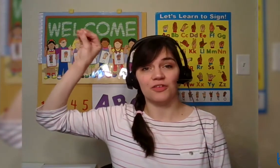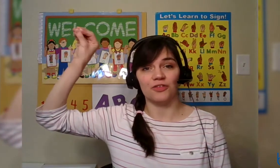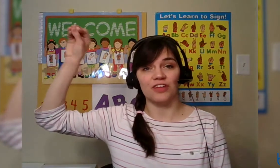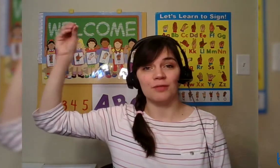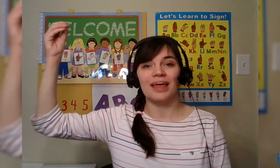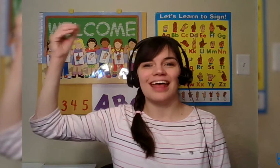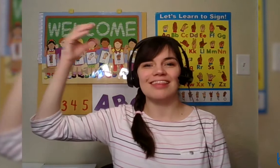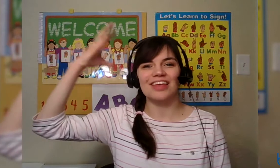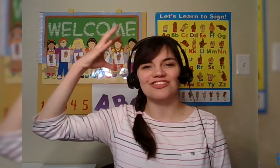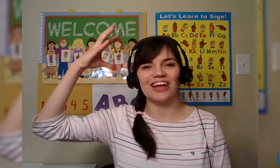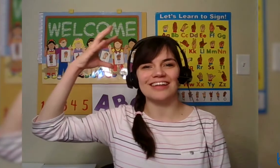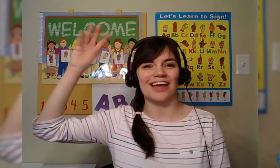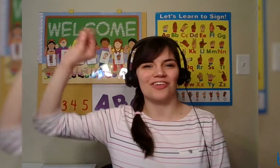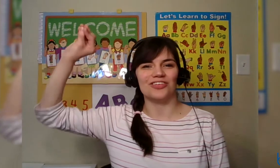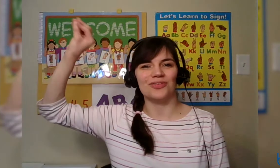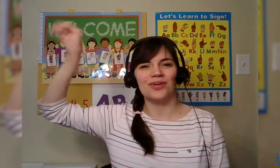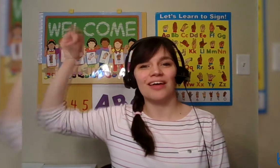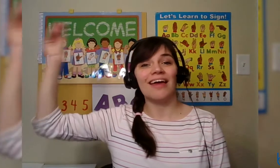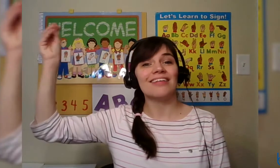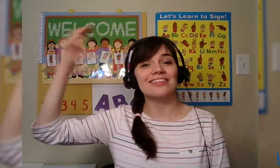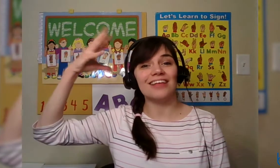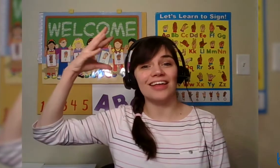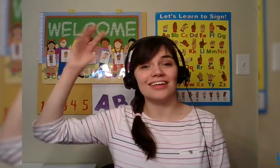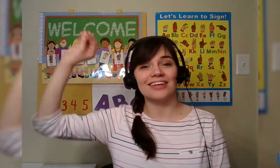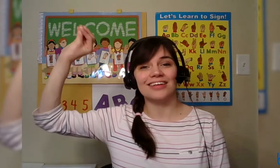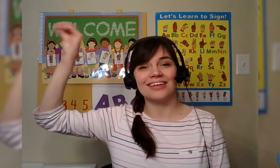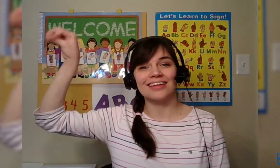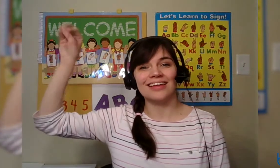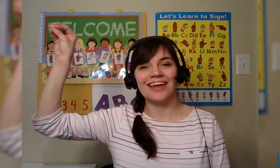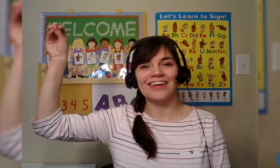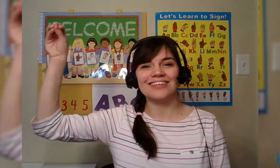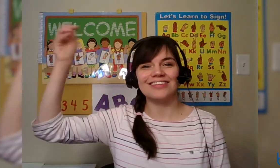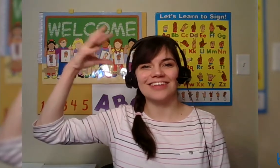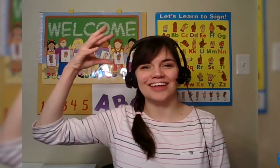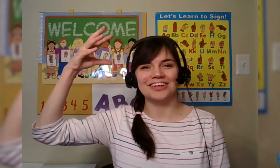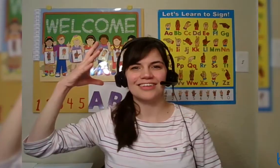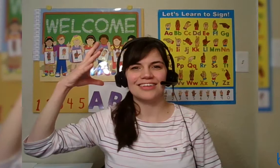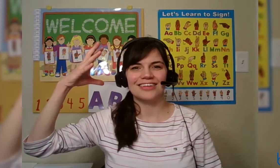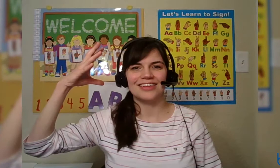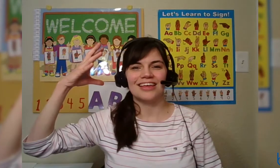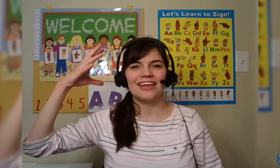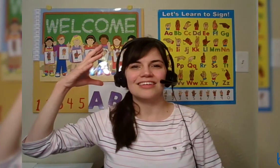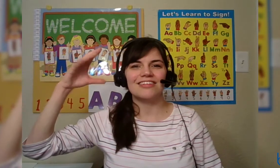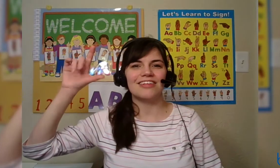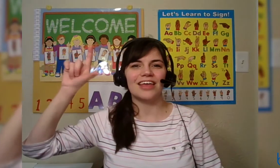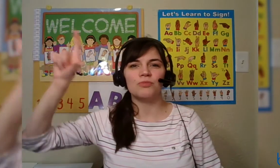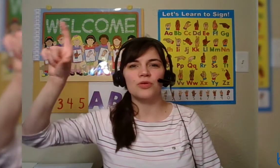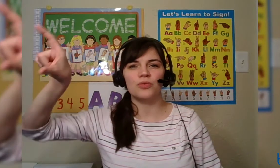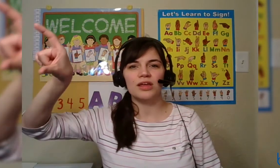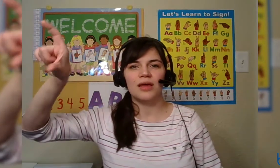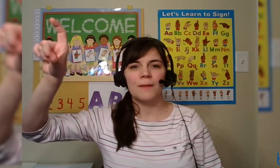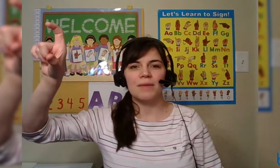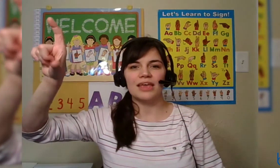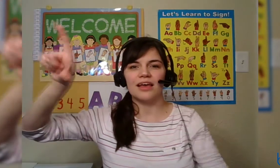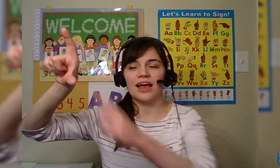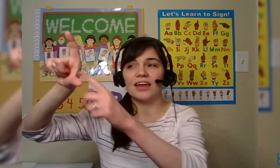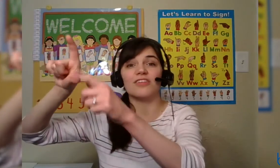circle shape, and then shine it down on you: sun. Sun. To sign moon, make kind of a